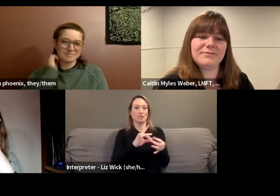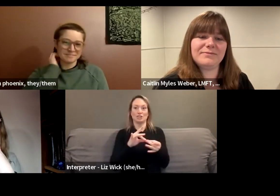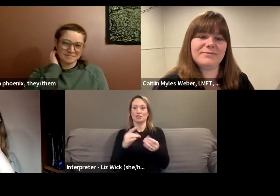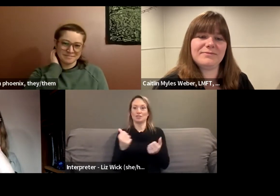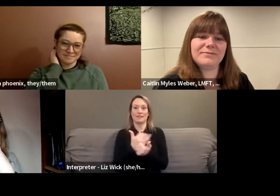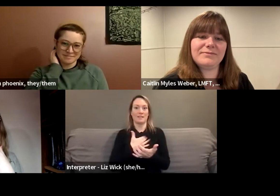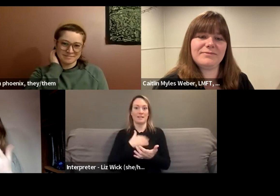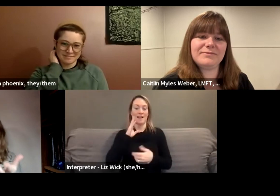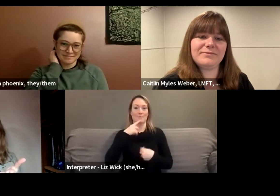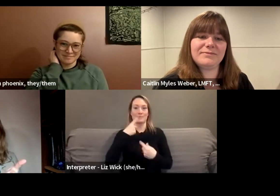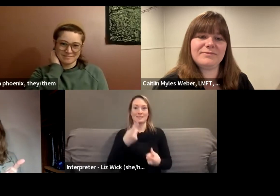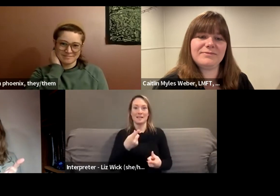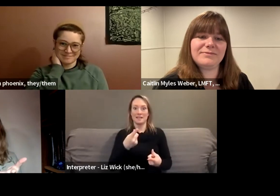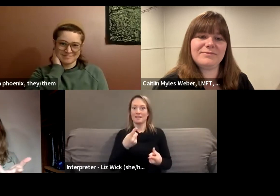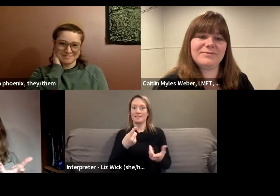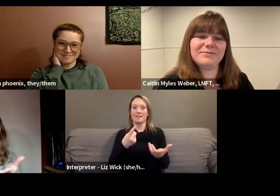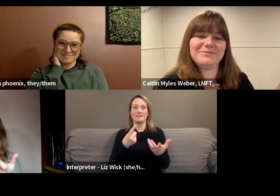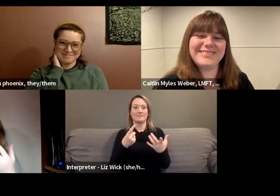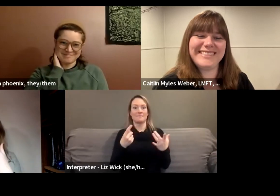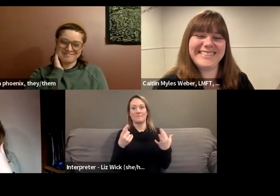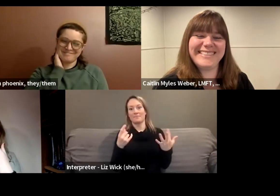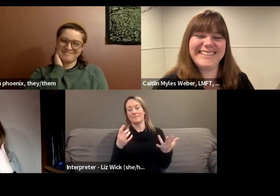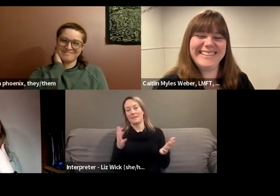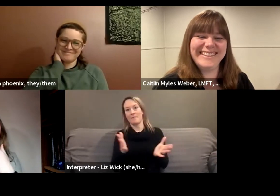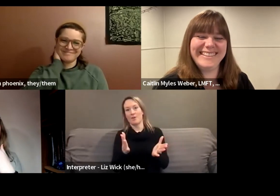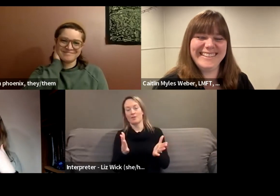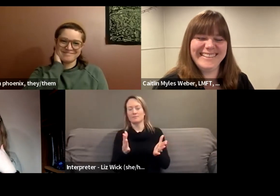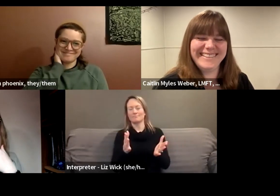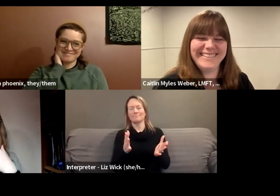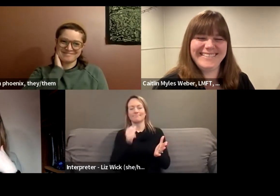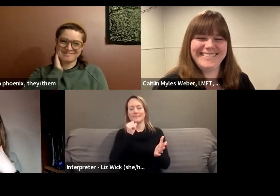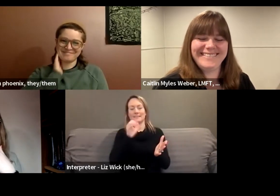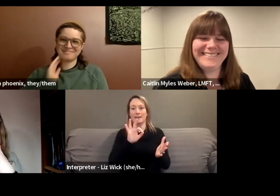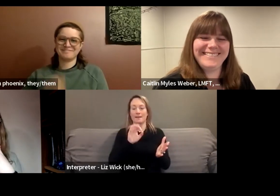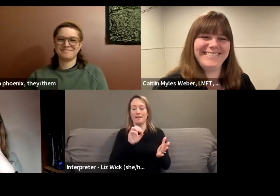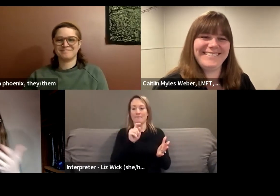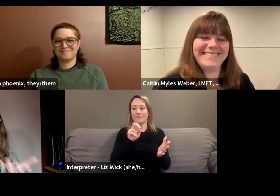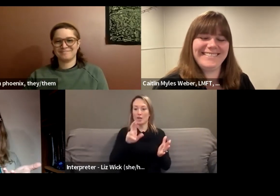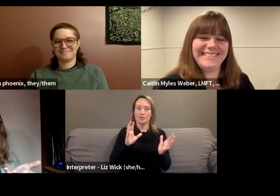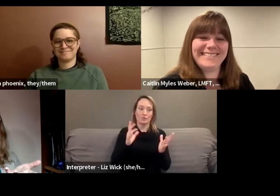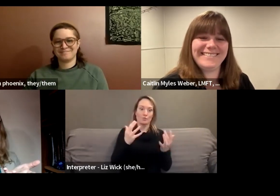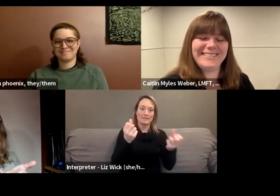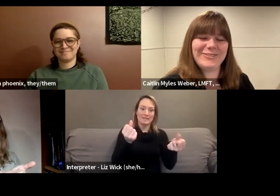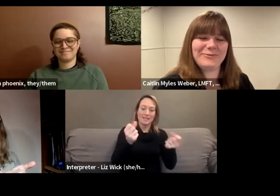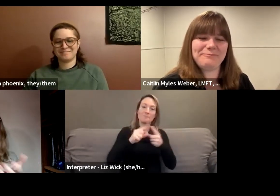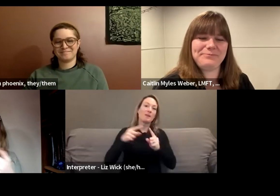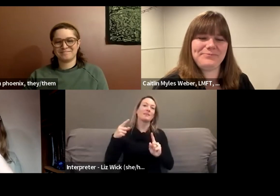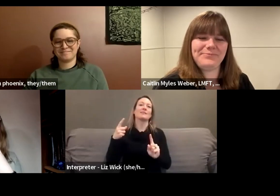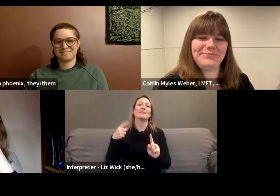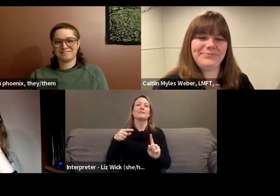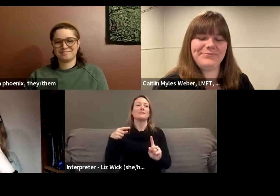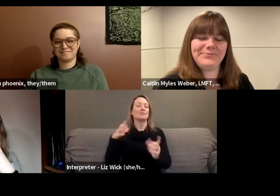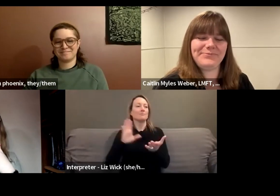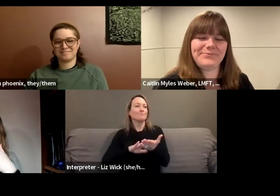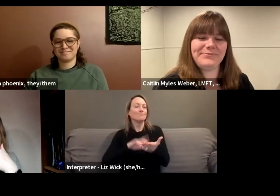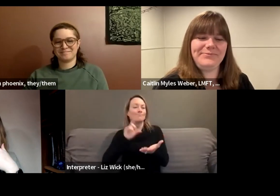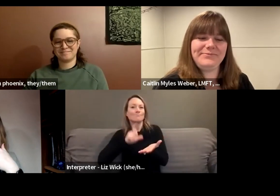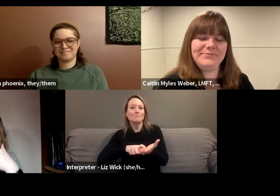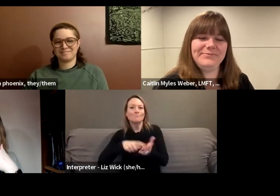is or not, sorry, using that word again, that pointing out the resilience the person already has